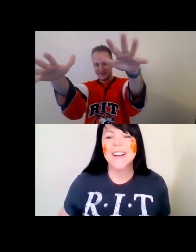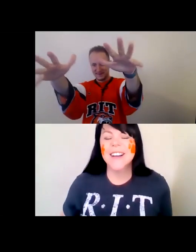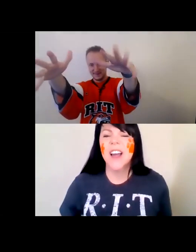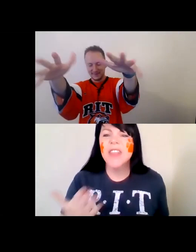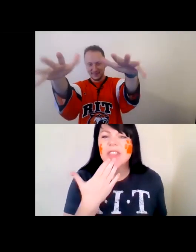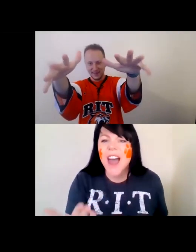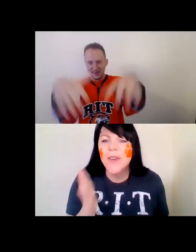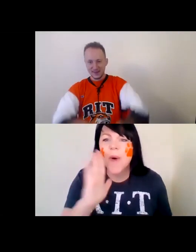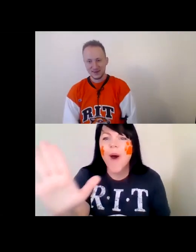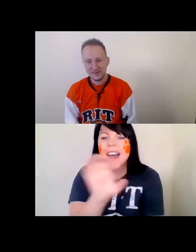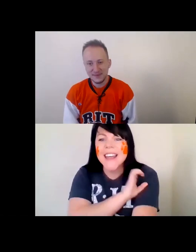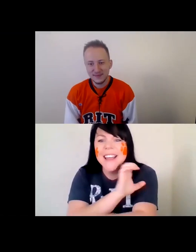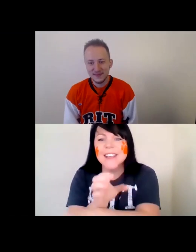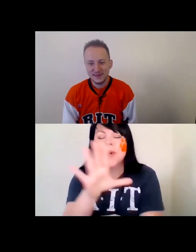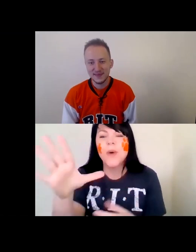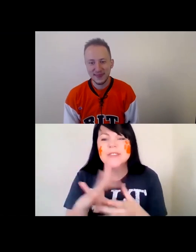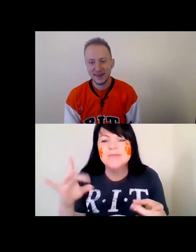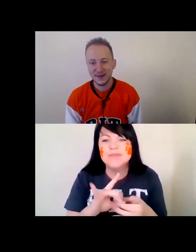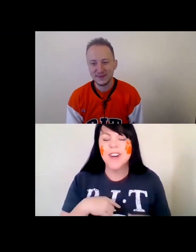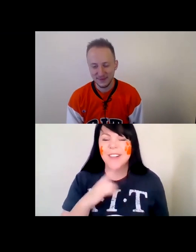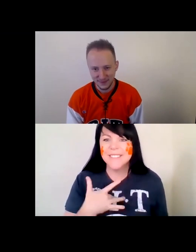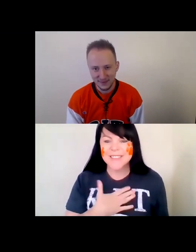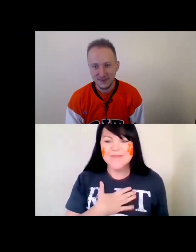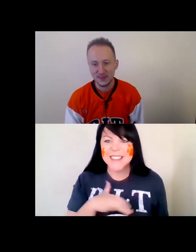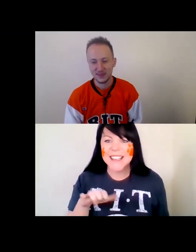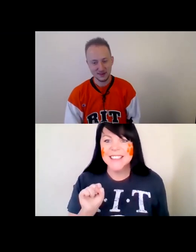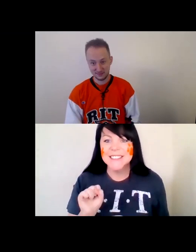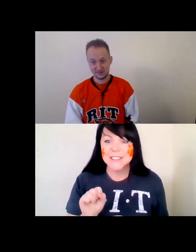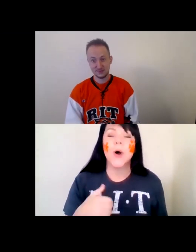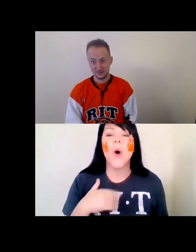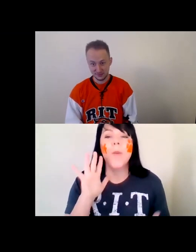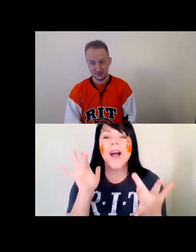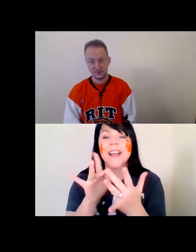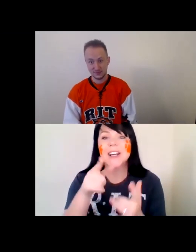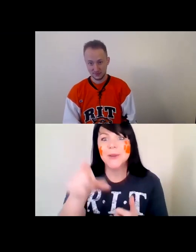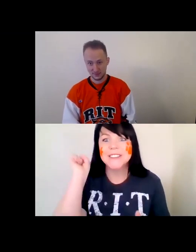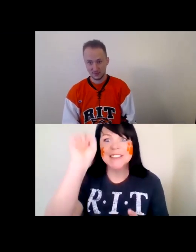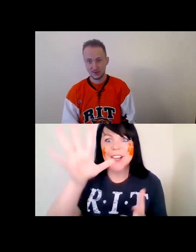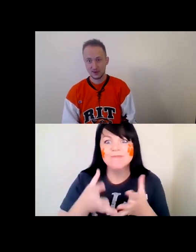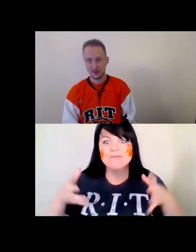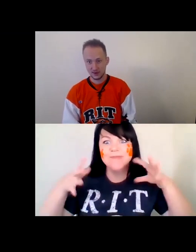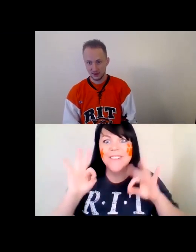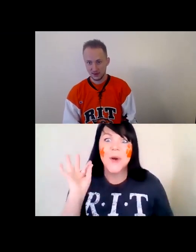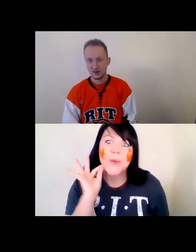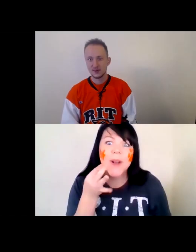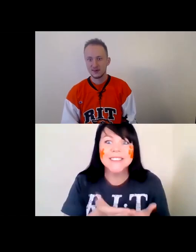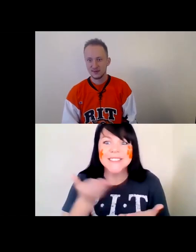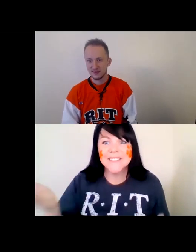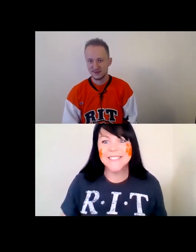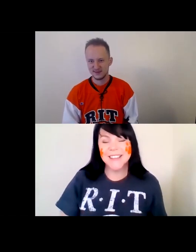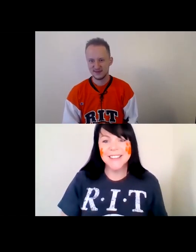Michelle: Thank you, for your energy and spirit. We feel you, and we will send you a bag of cool stuff, Sevan.